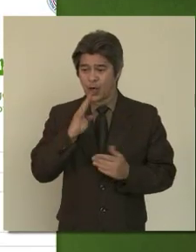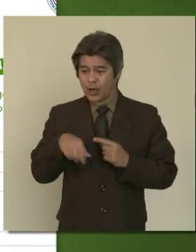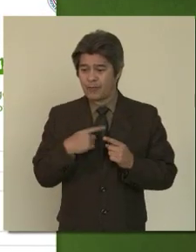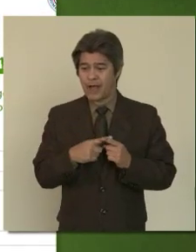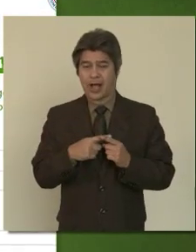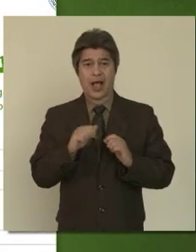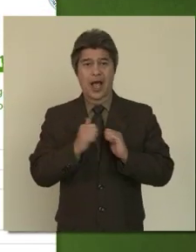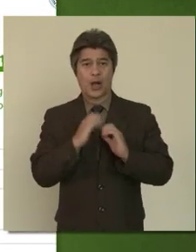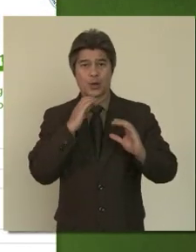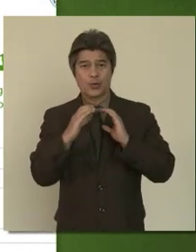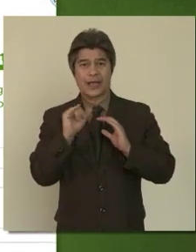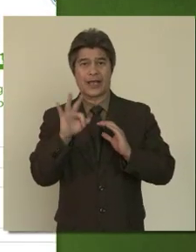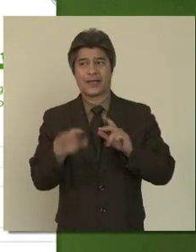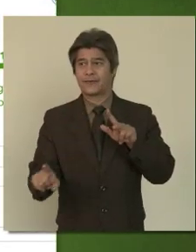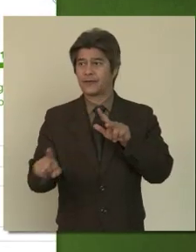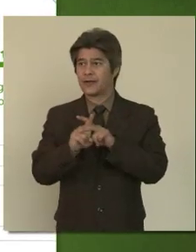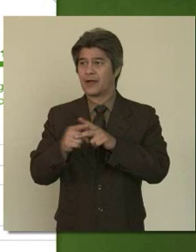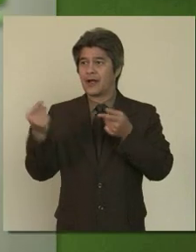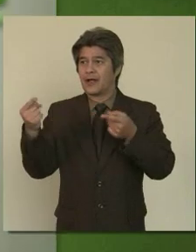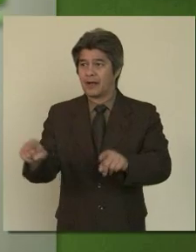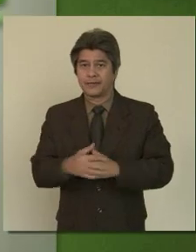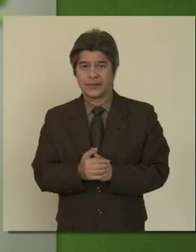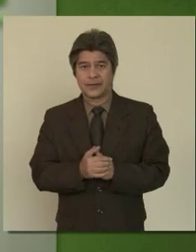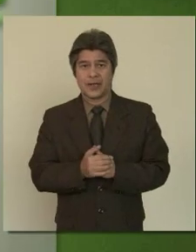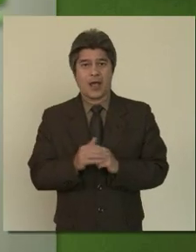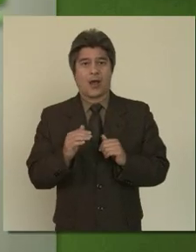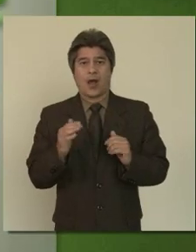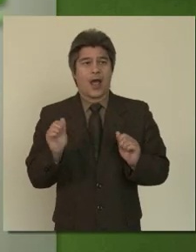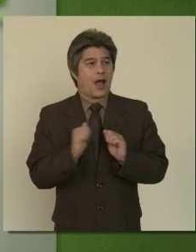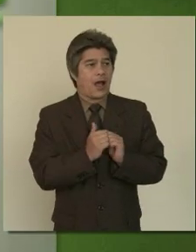communicate in case a disaster happens? What’s the means of communication, how